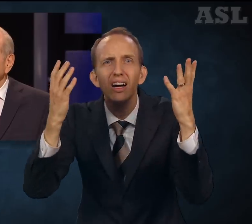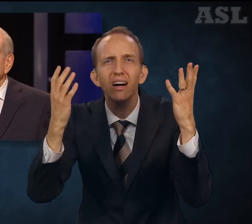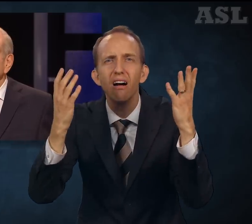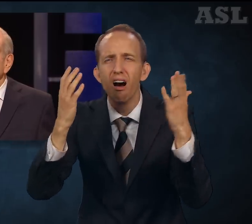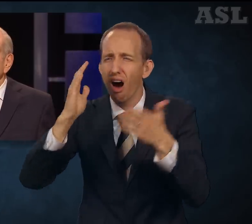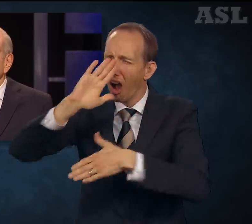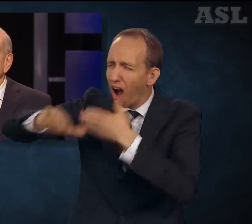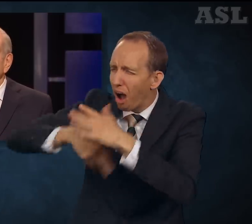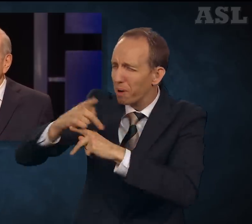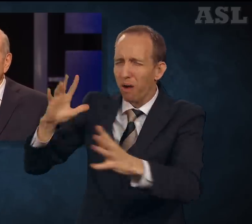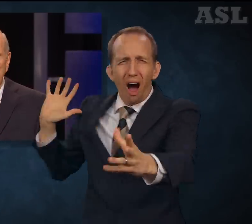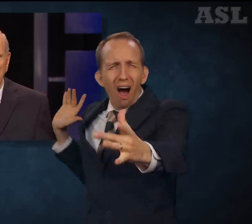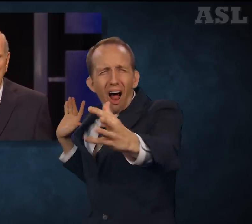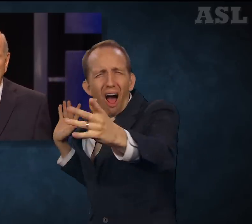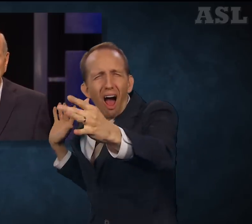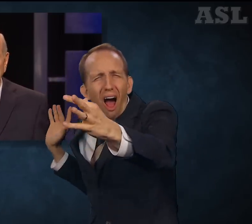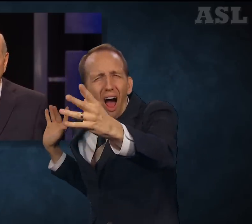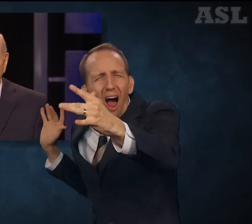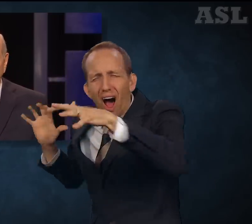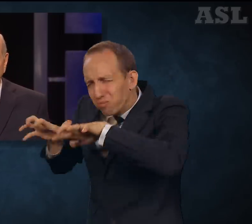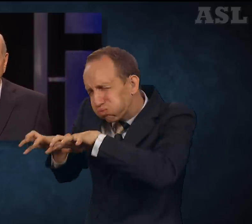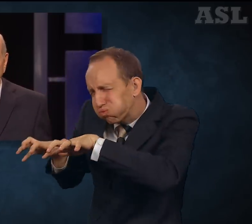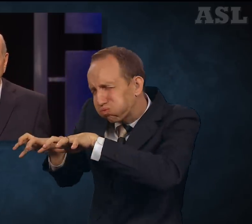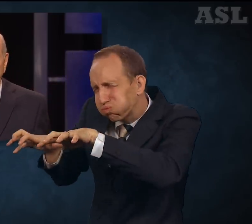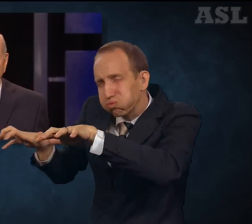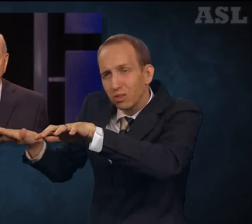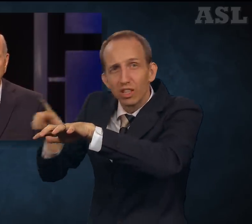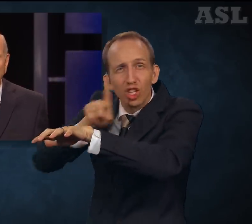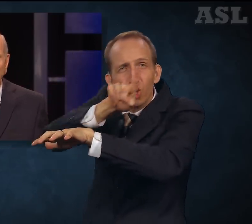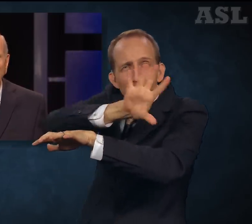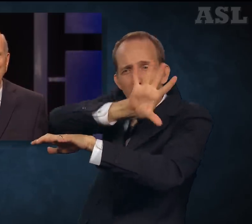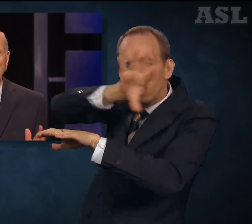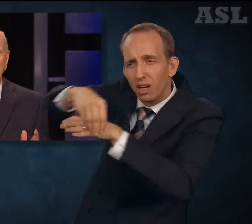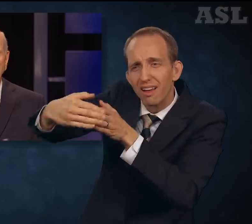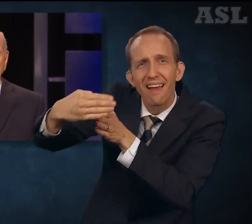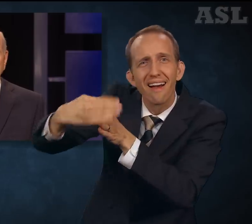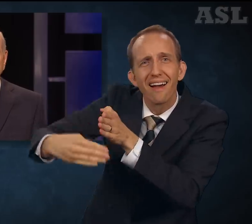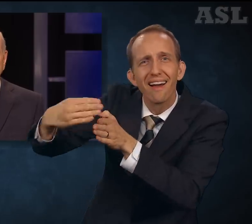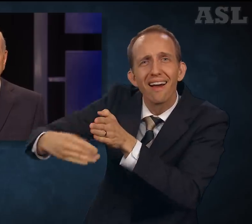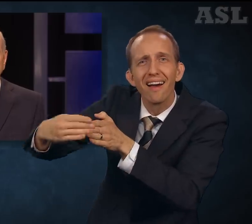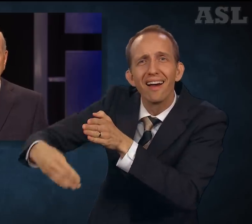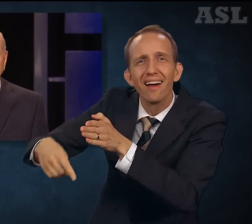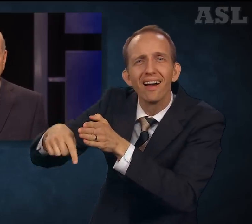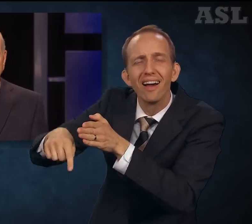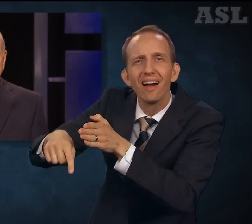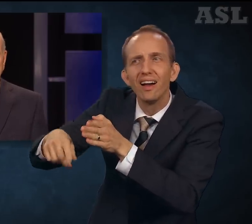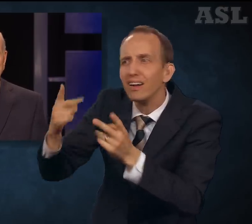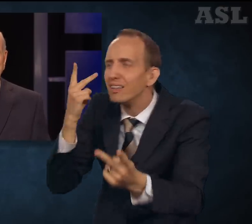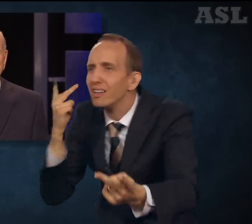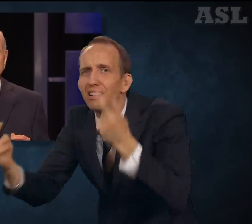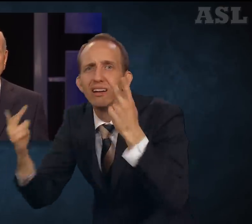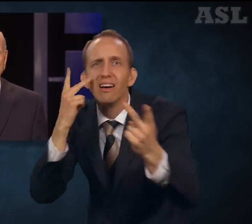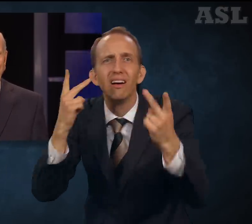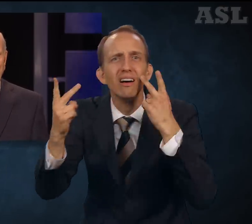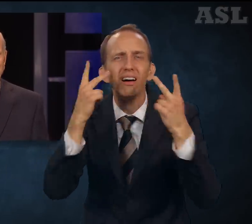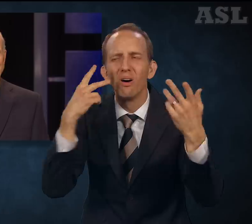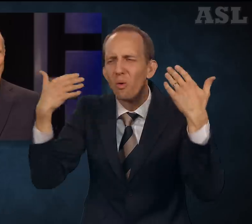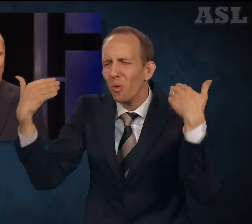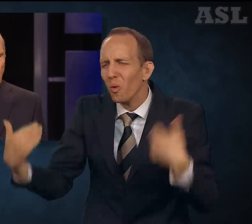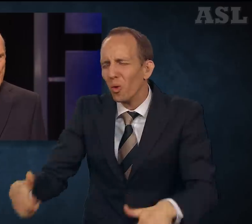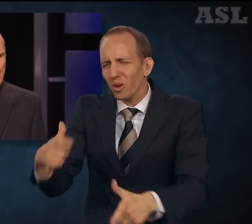OF ALL THE PEOPLE WHO HAVE